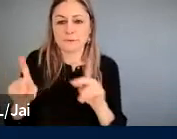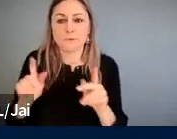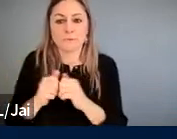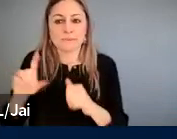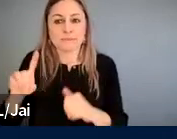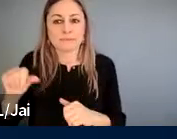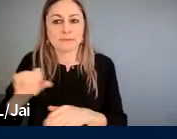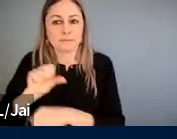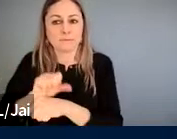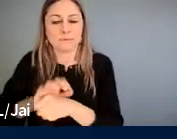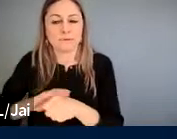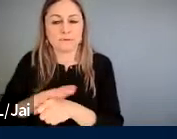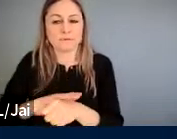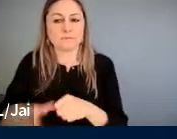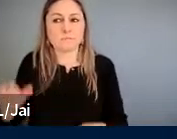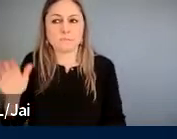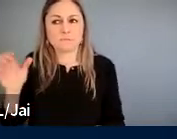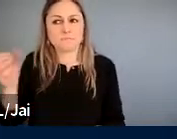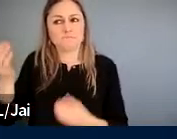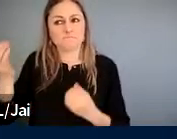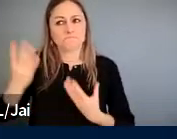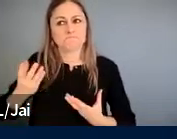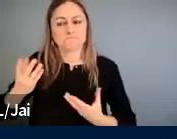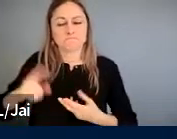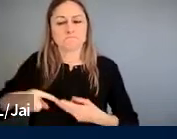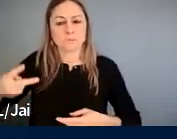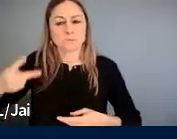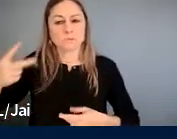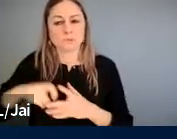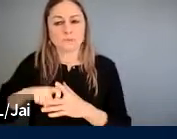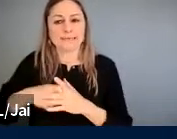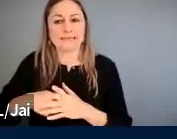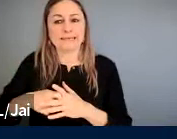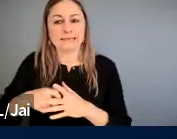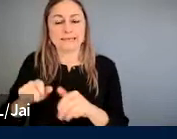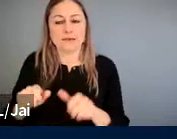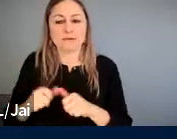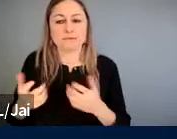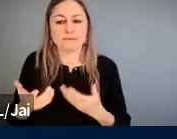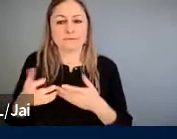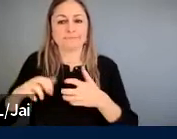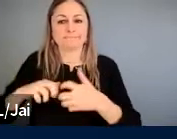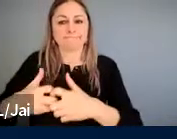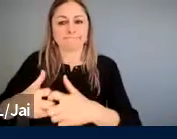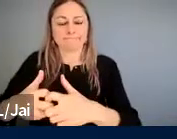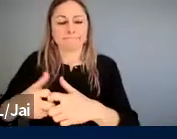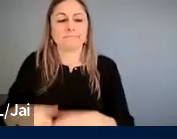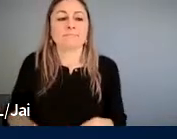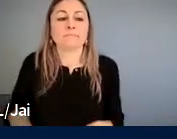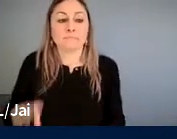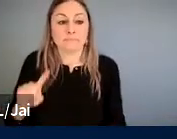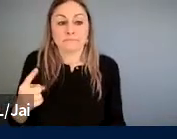heard two key areas of where there is this intersection. The first is in the hiring tools